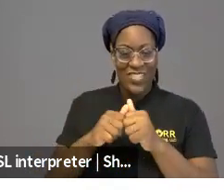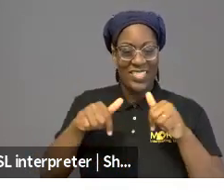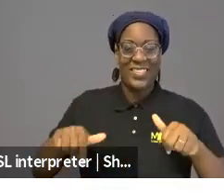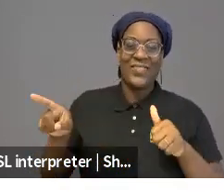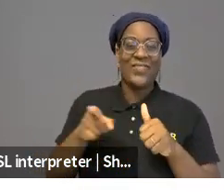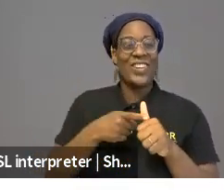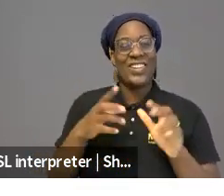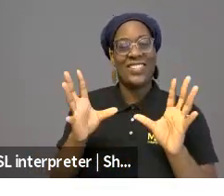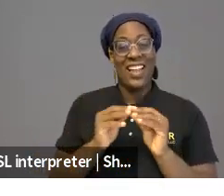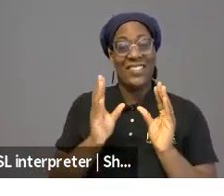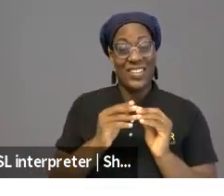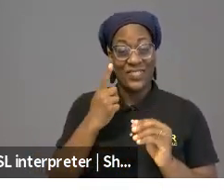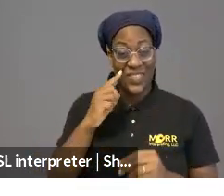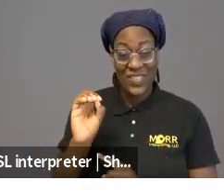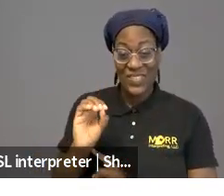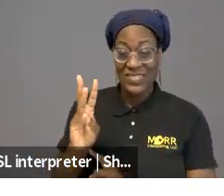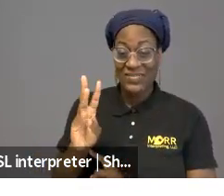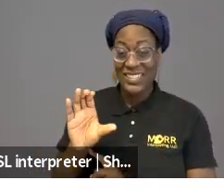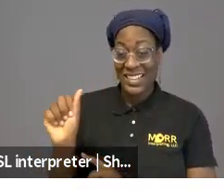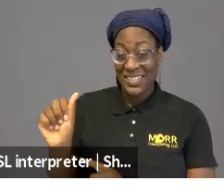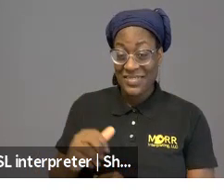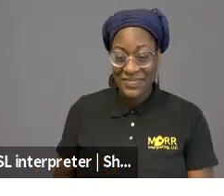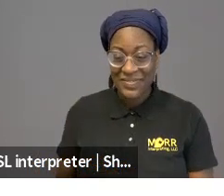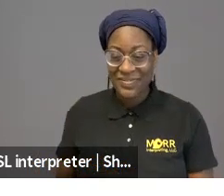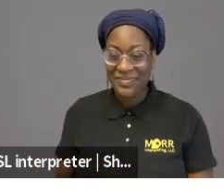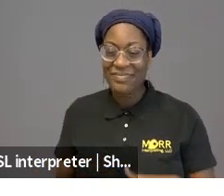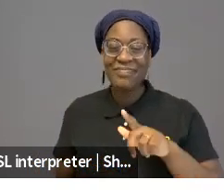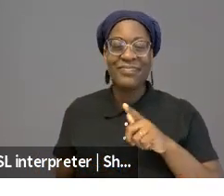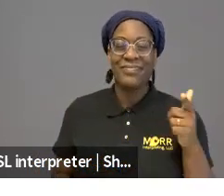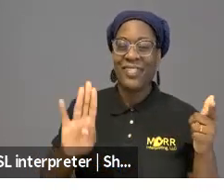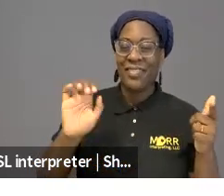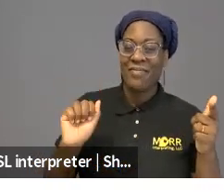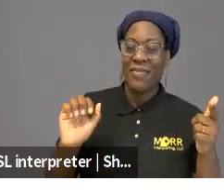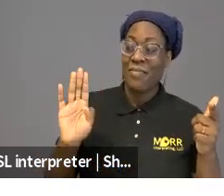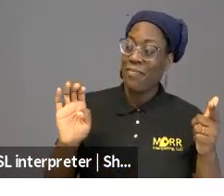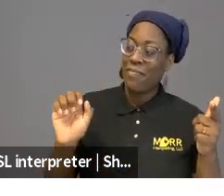Yes, agreed, both with Meg and Elle! I also wanted to mention that as I was thinking